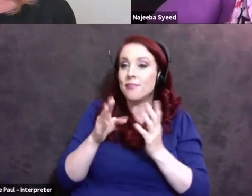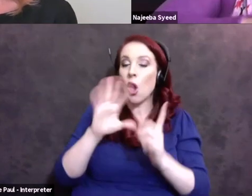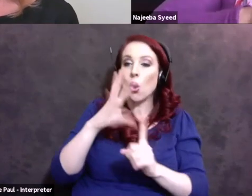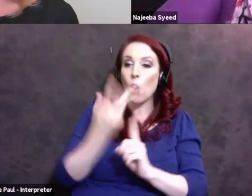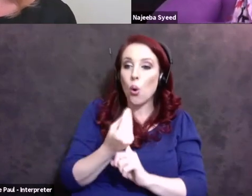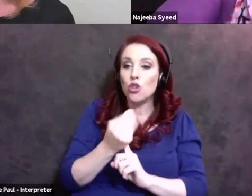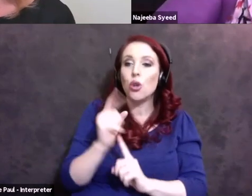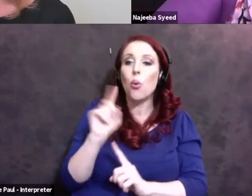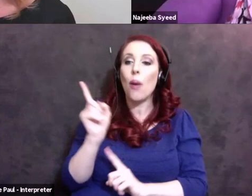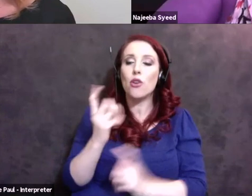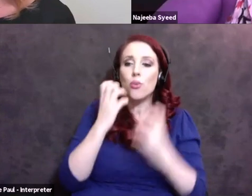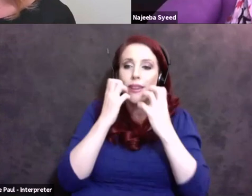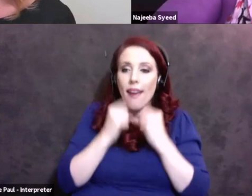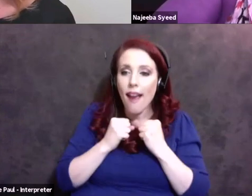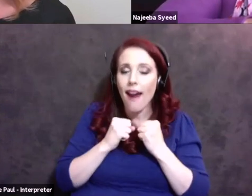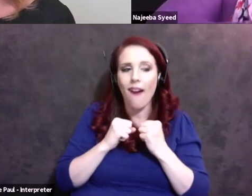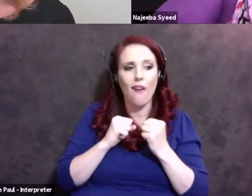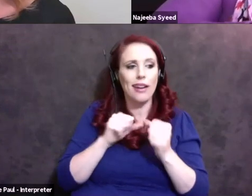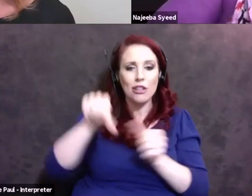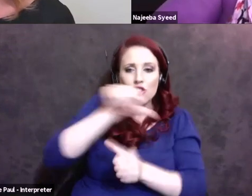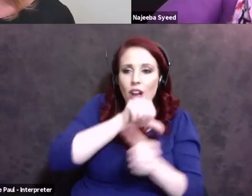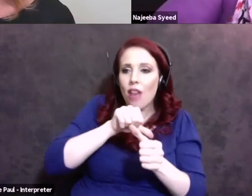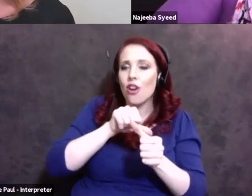they will be in conflict. Conflict is not a bad thing.